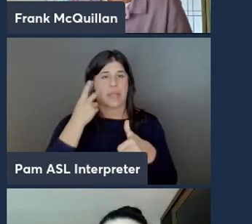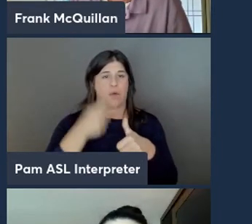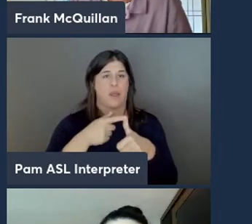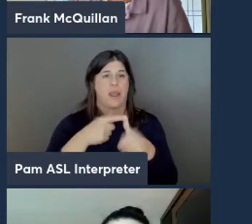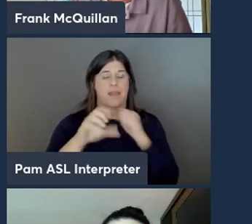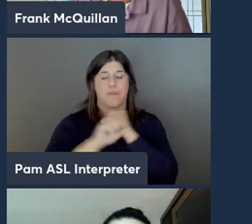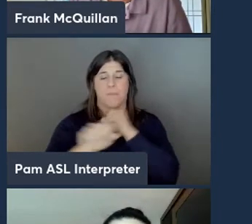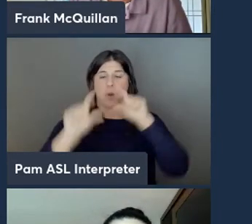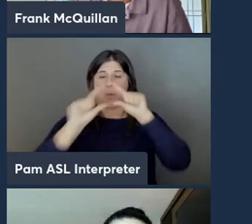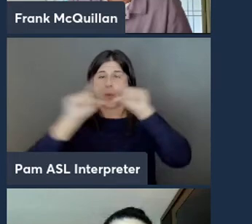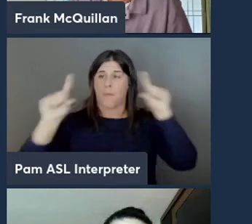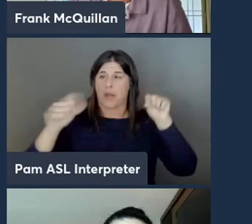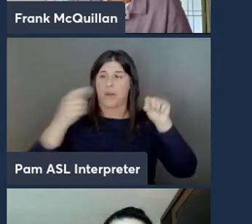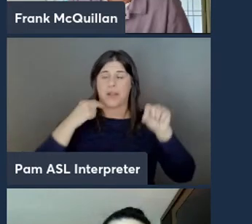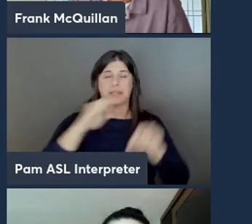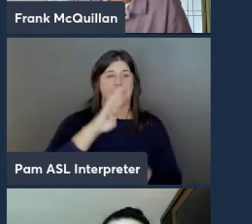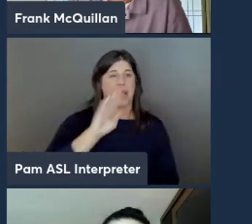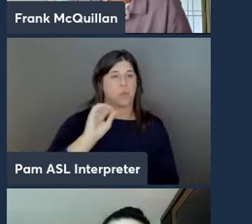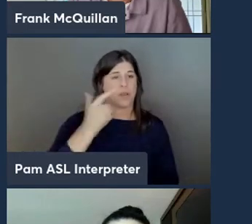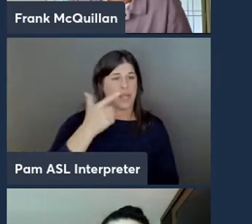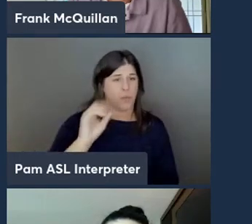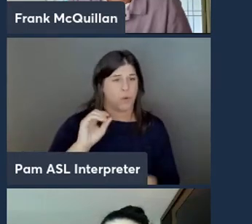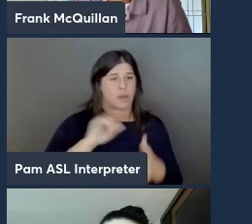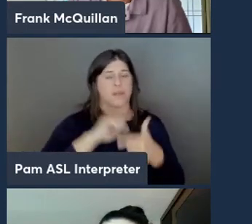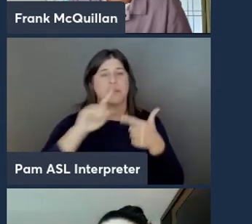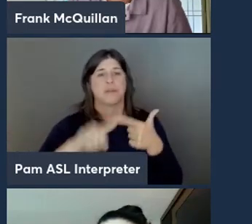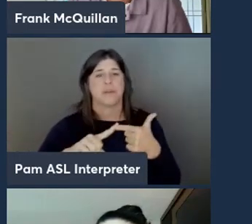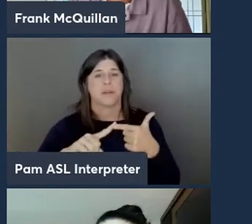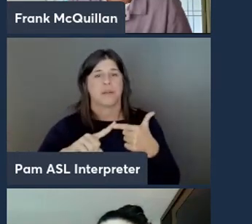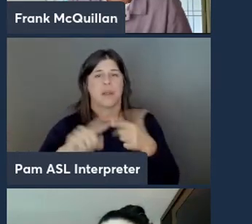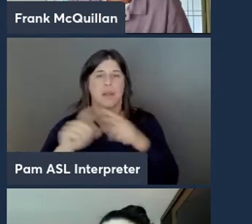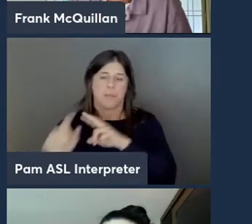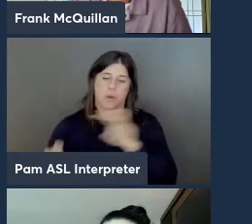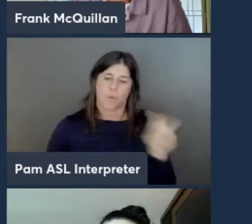I can see that there's a buy one, get one. I'm just gonna hop back in here,